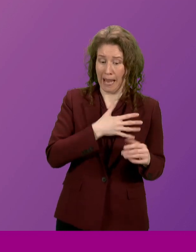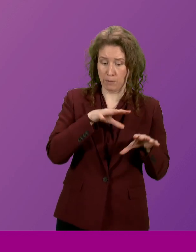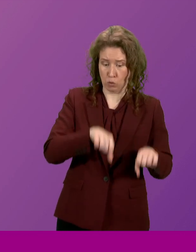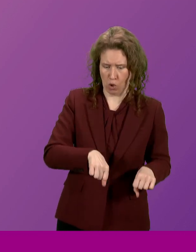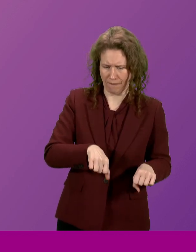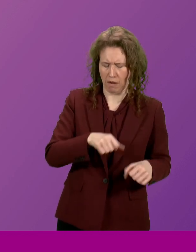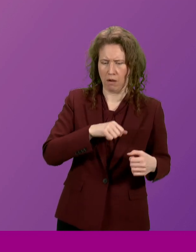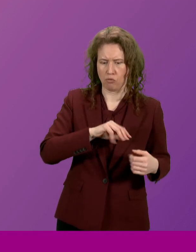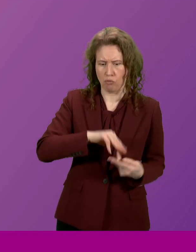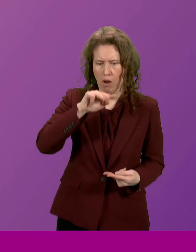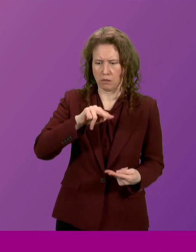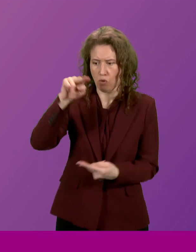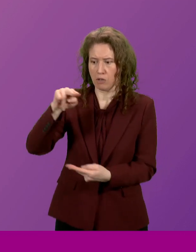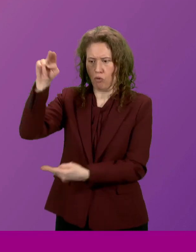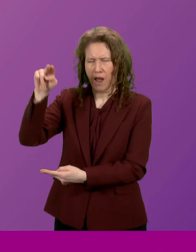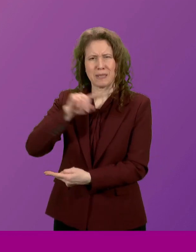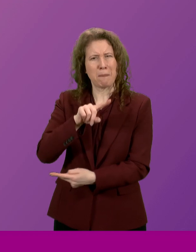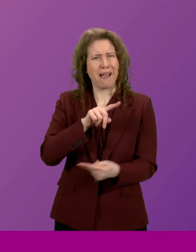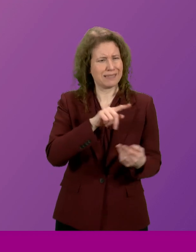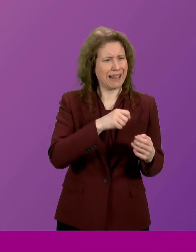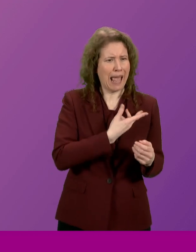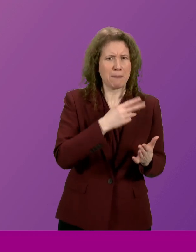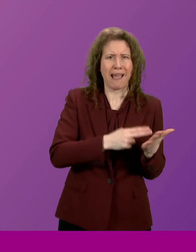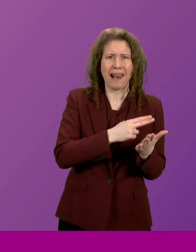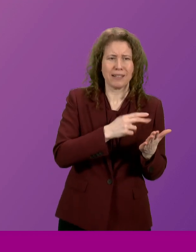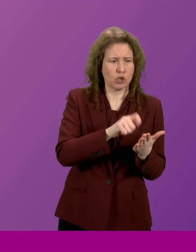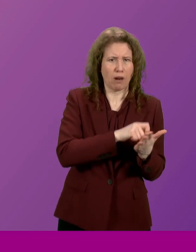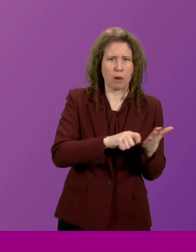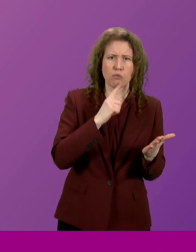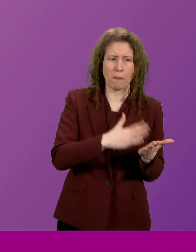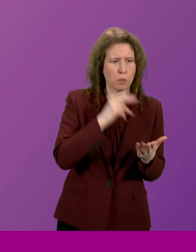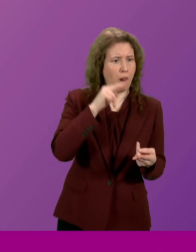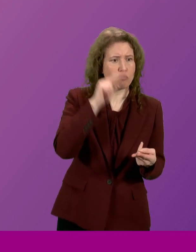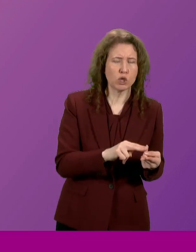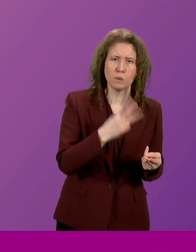despite Labour’s election promise that it would cut household energy bills by £300.